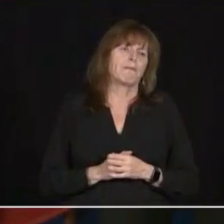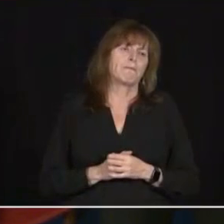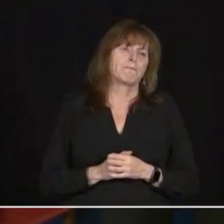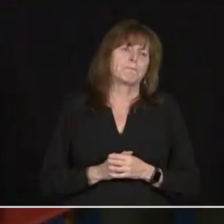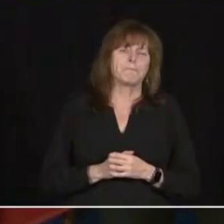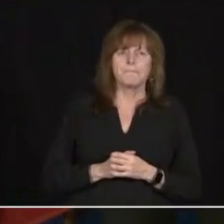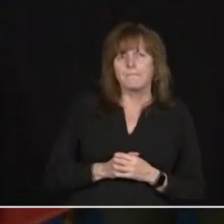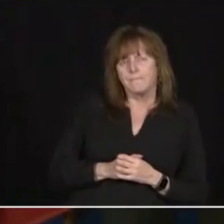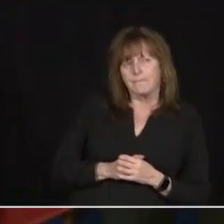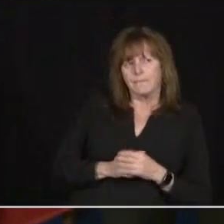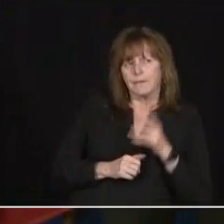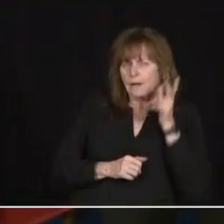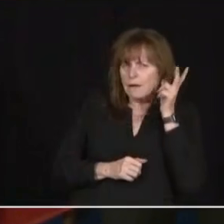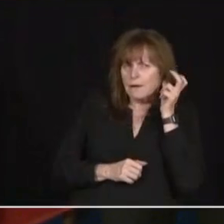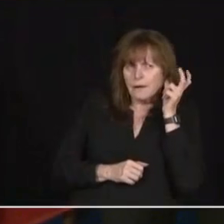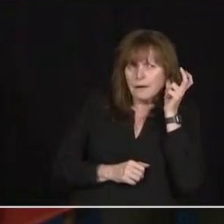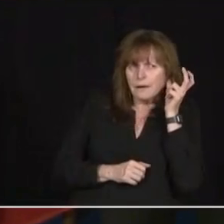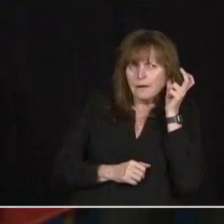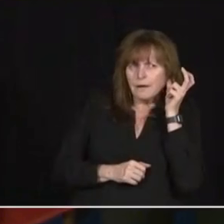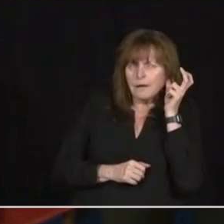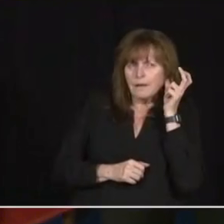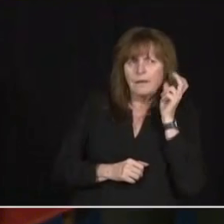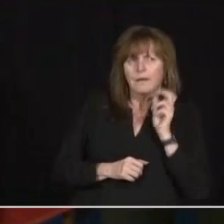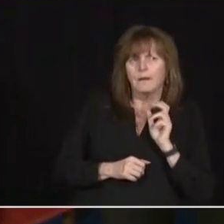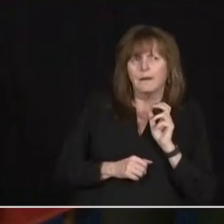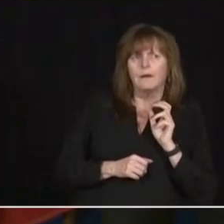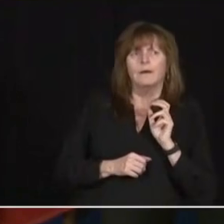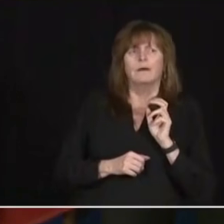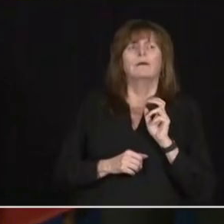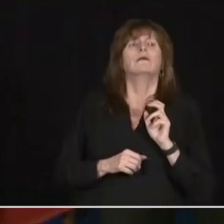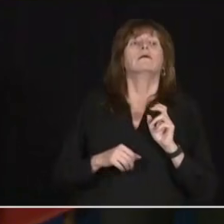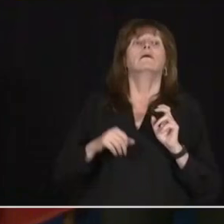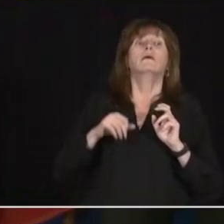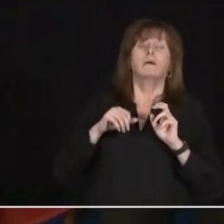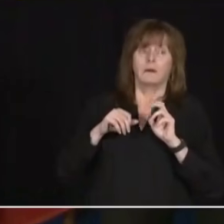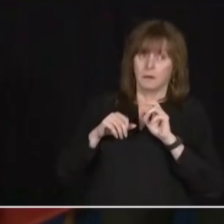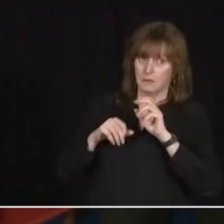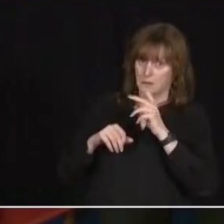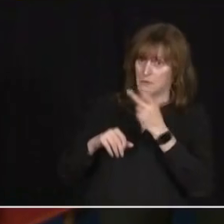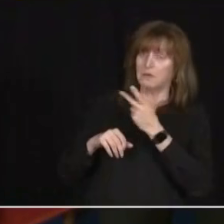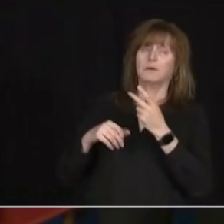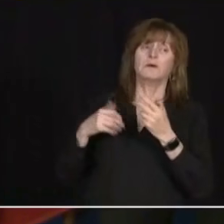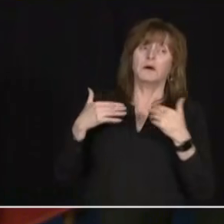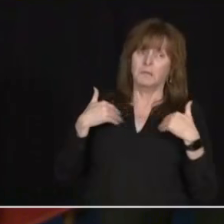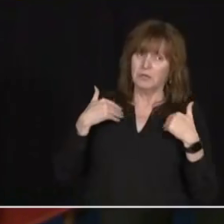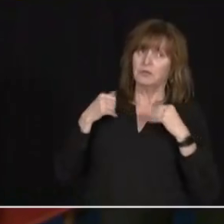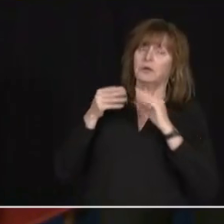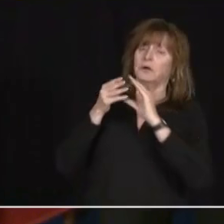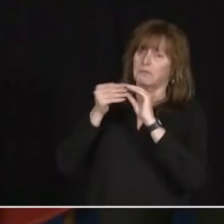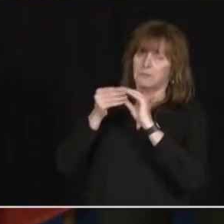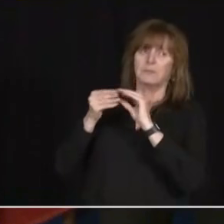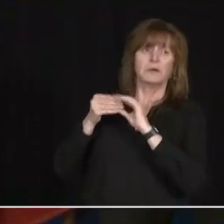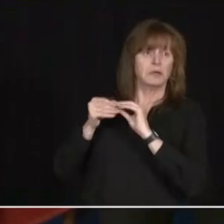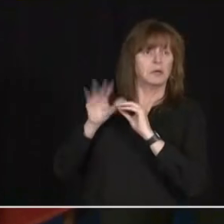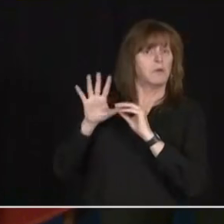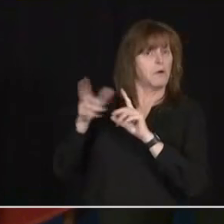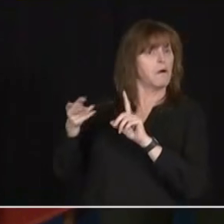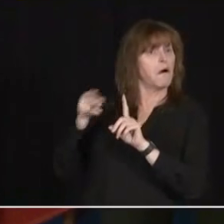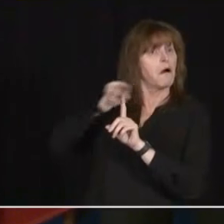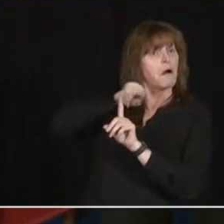A question for you today. And I think the last two months have given us all perspective, a lot of perspective and with